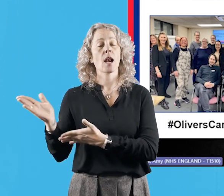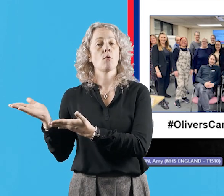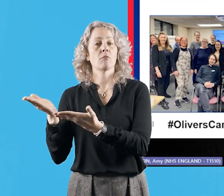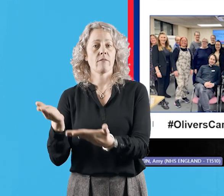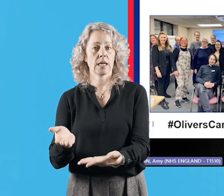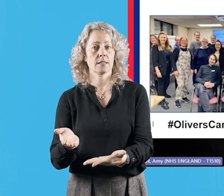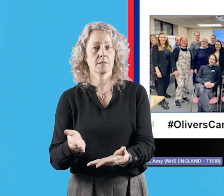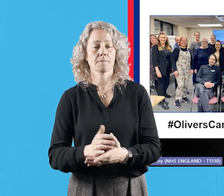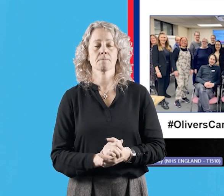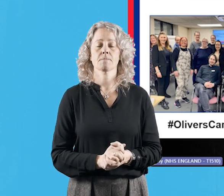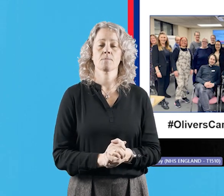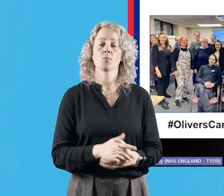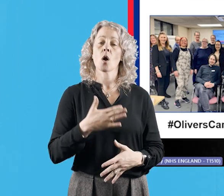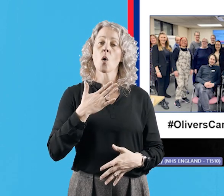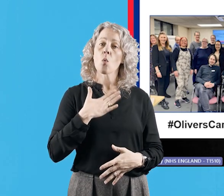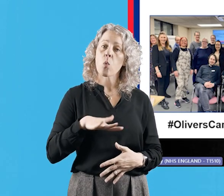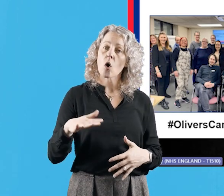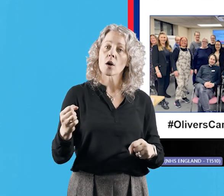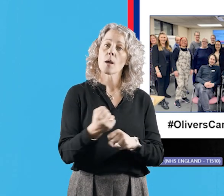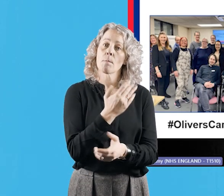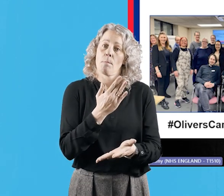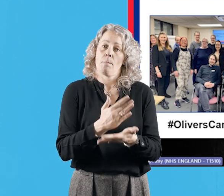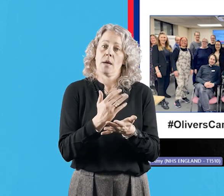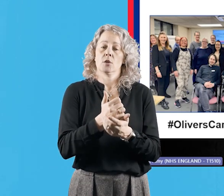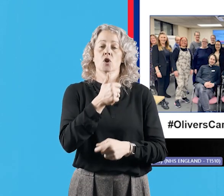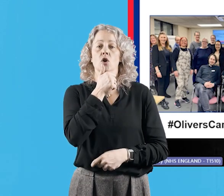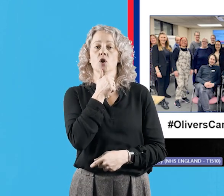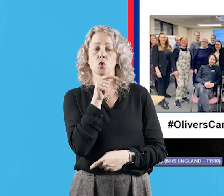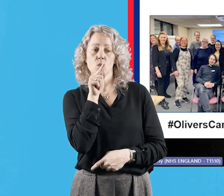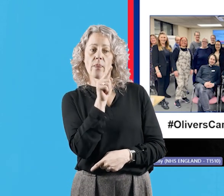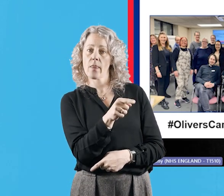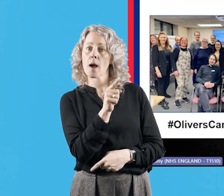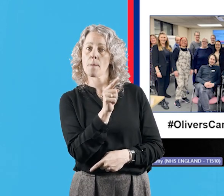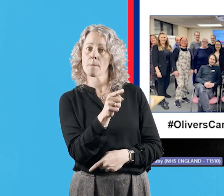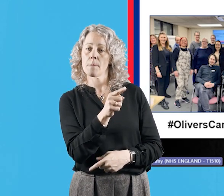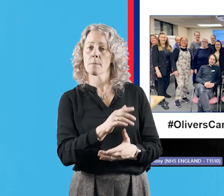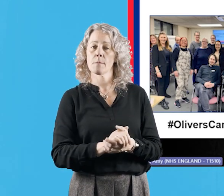and then the providers. We wanted to make sure that we used